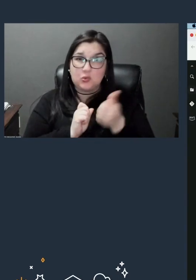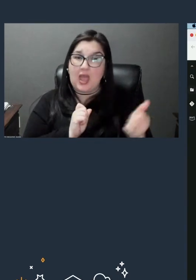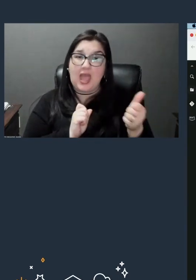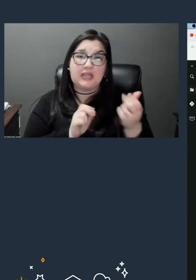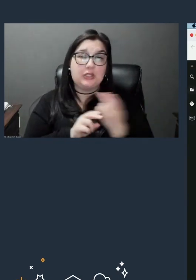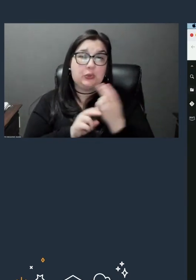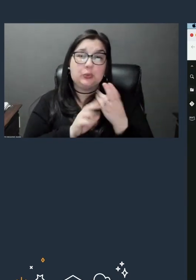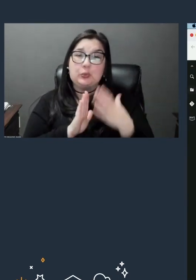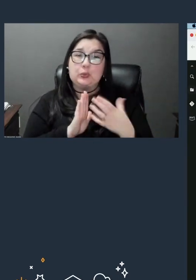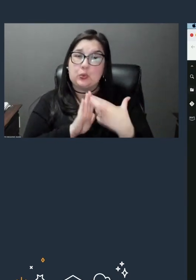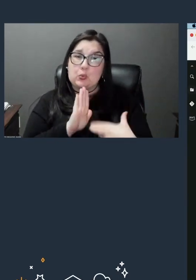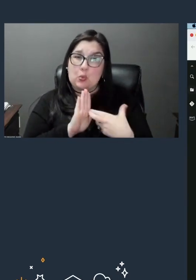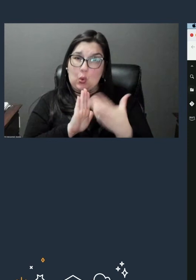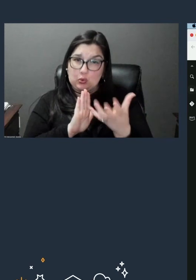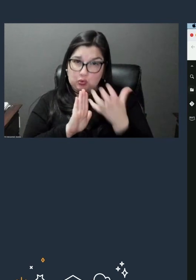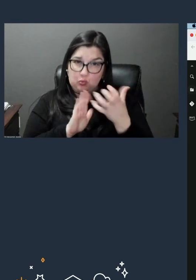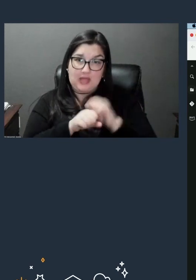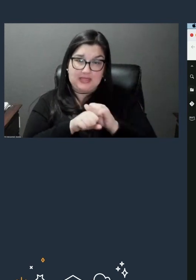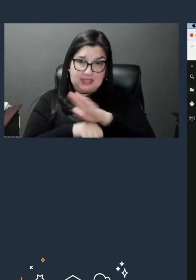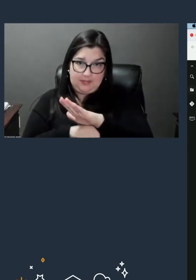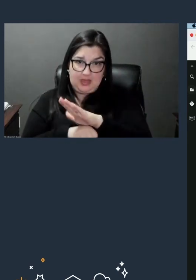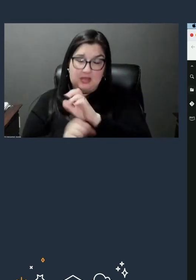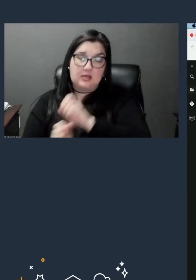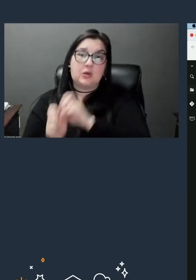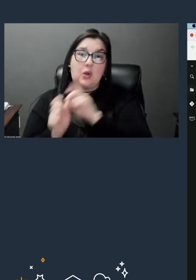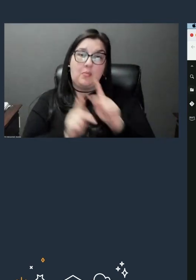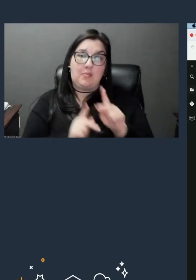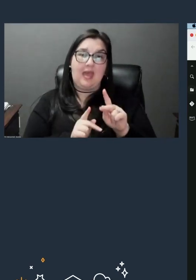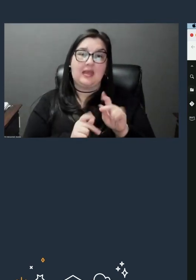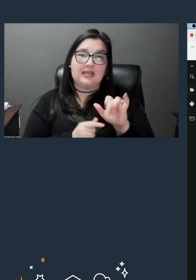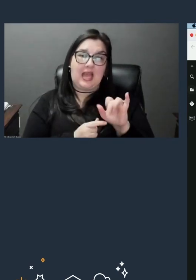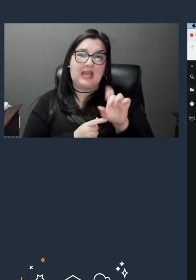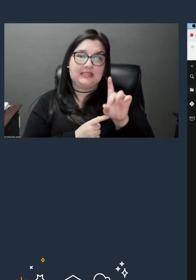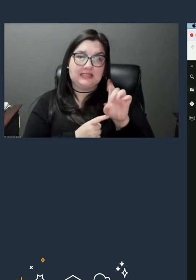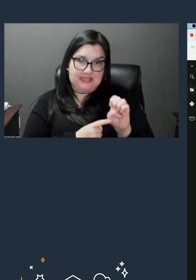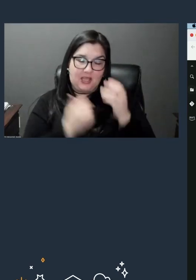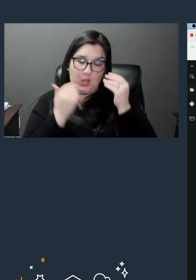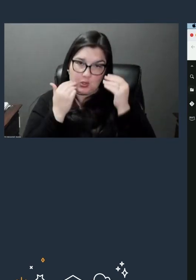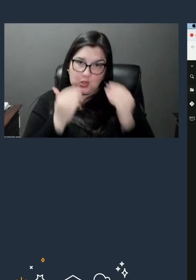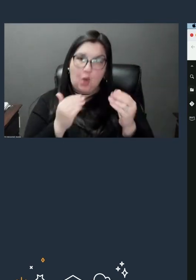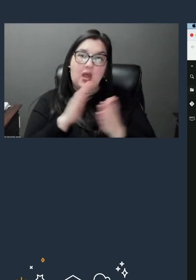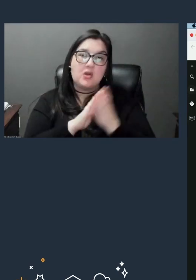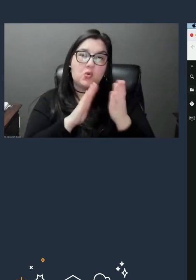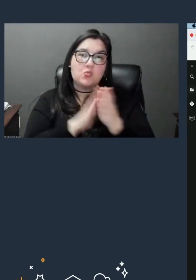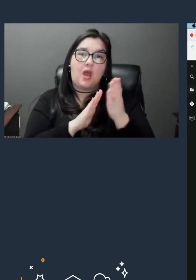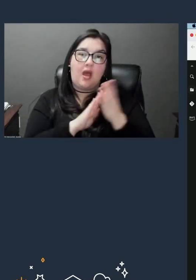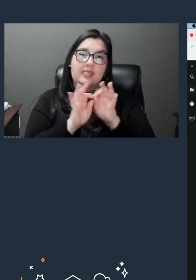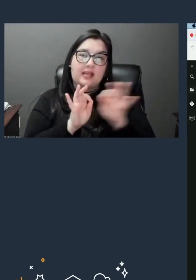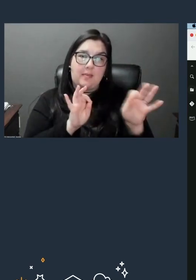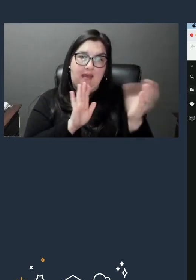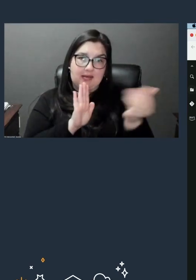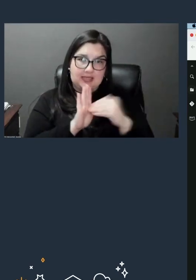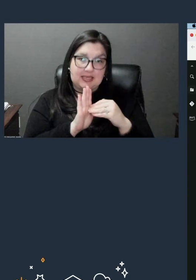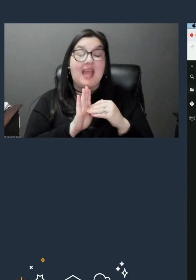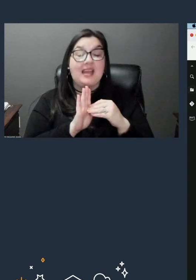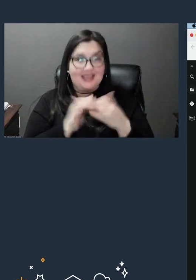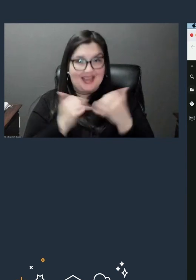Let's go back to the IDE and run the same command again. So I'm doing I GET object. This time it's succeeded, right? It's successful.